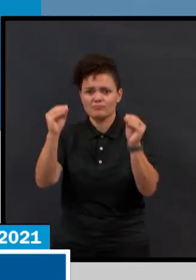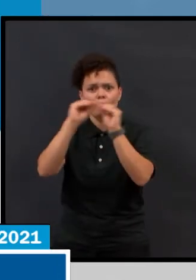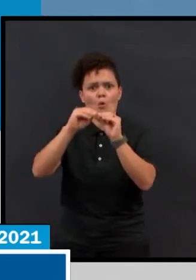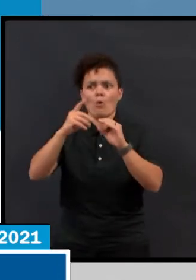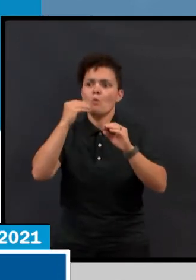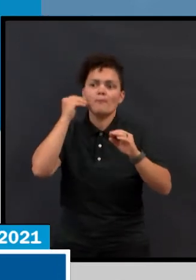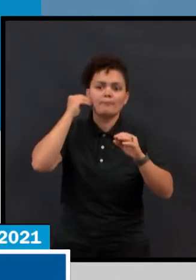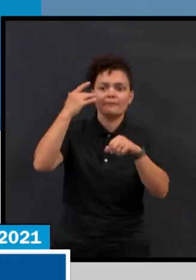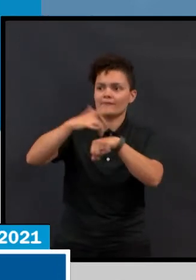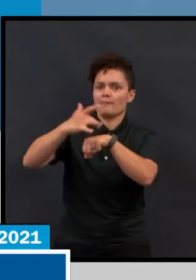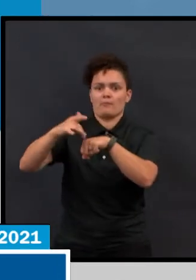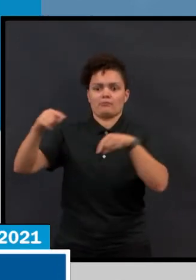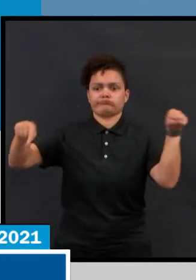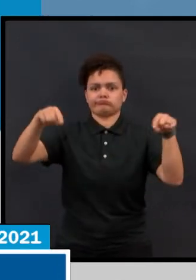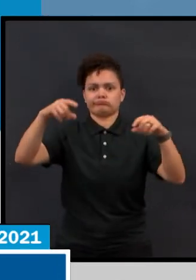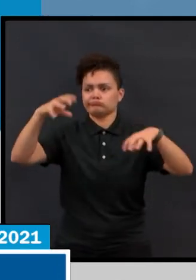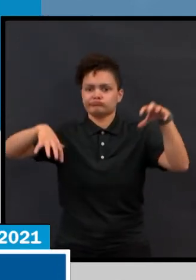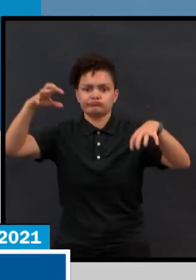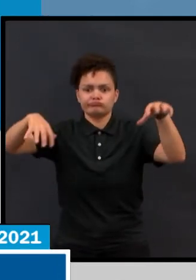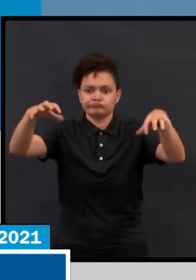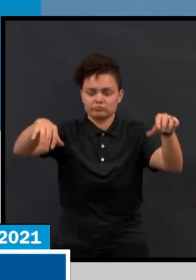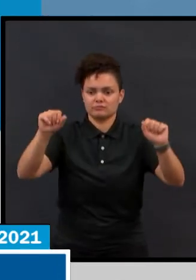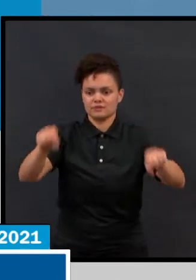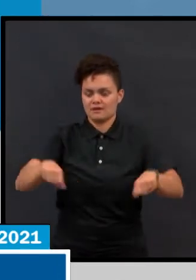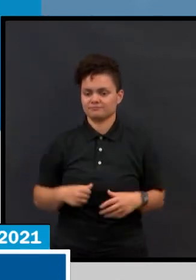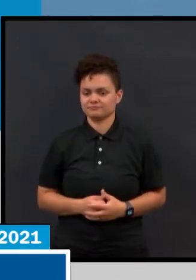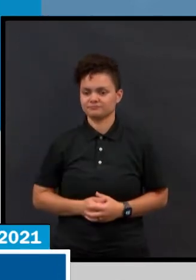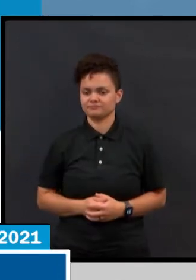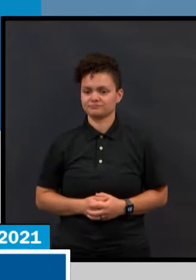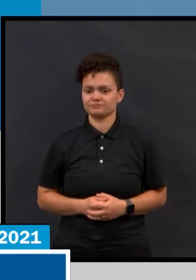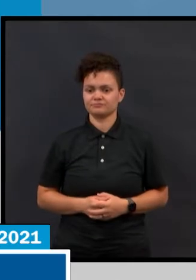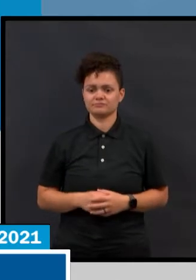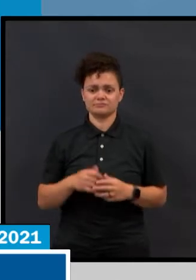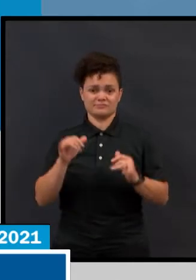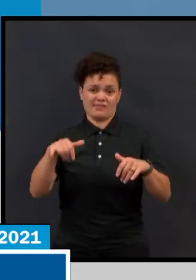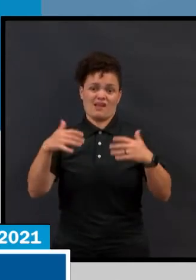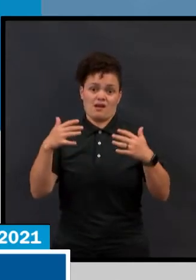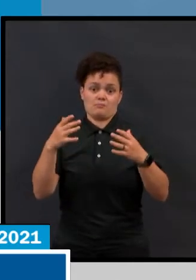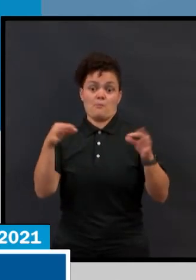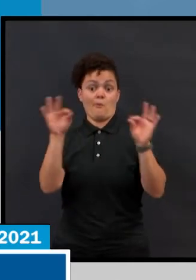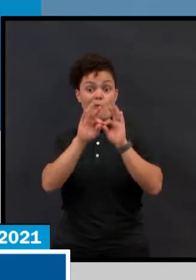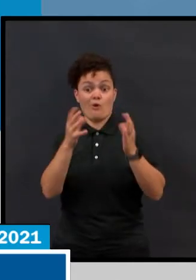uh and and significant impact on the challenges around homelessness this is a uh we'll have a new